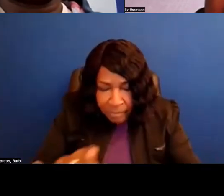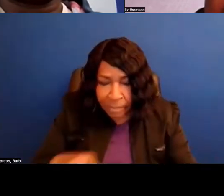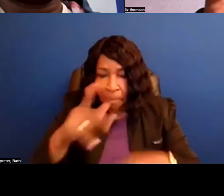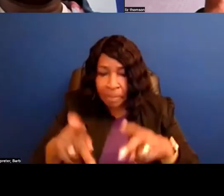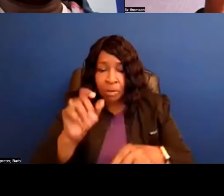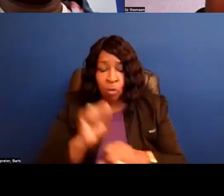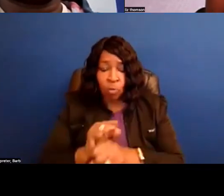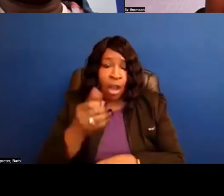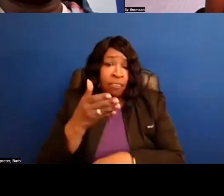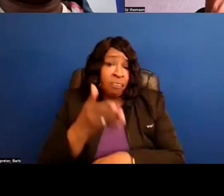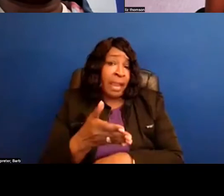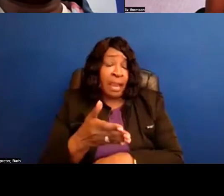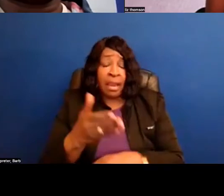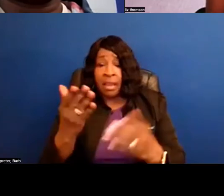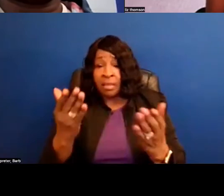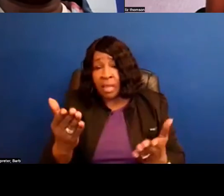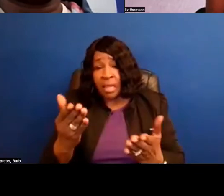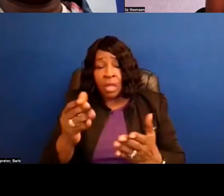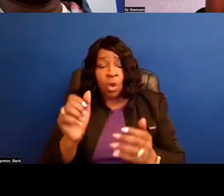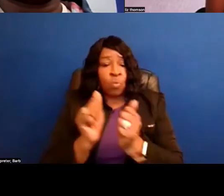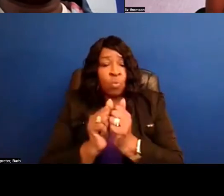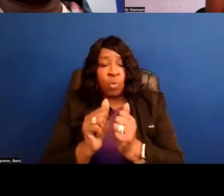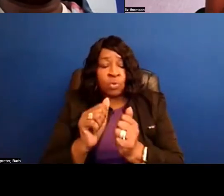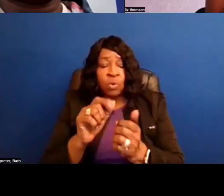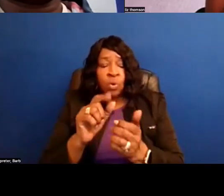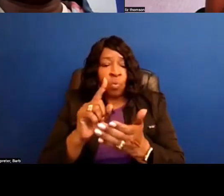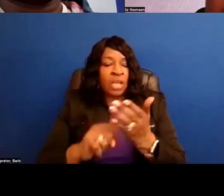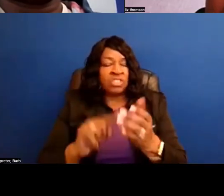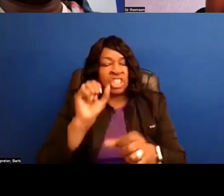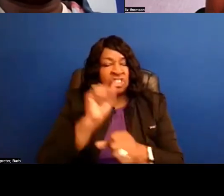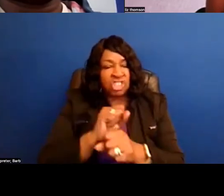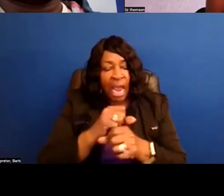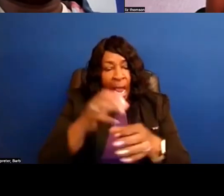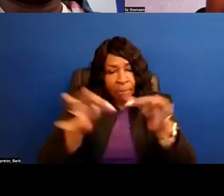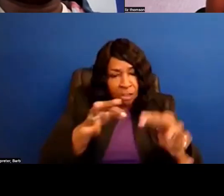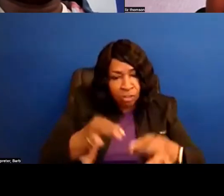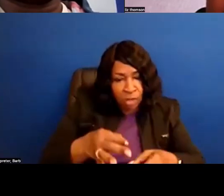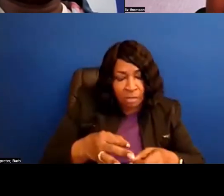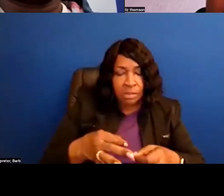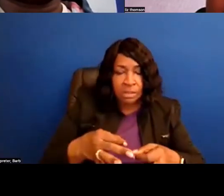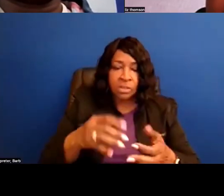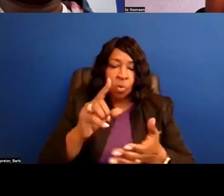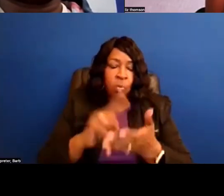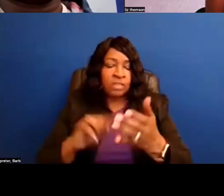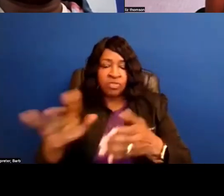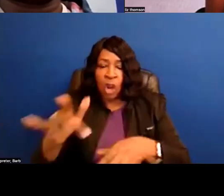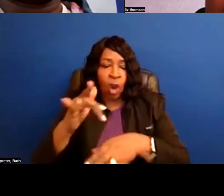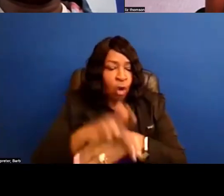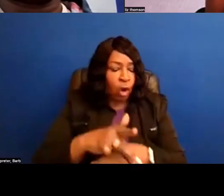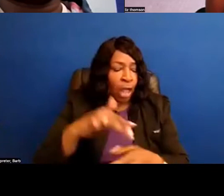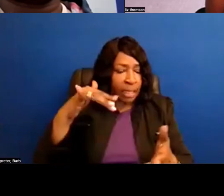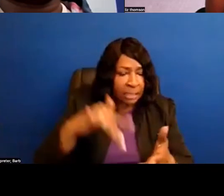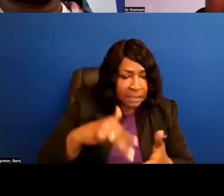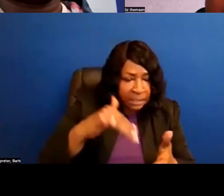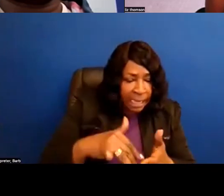what's the job description ad? What's their areas of study? What's their approach?